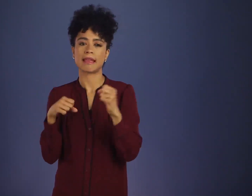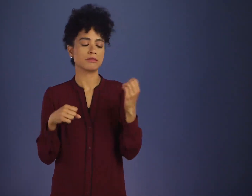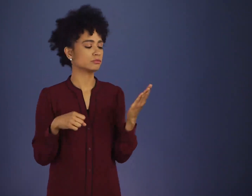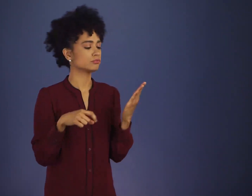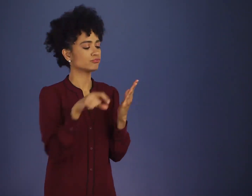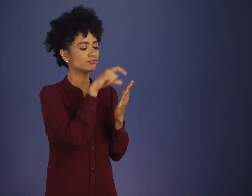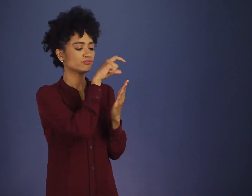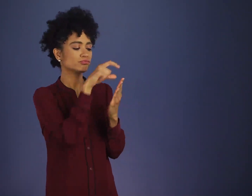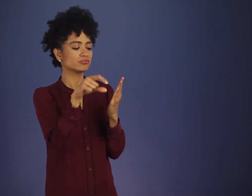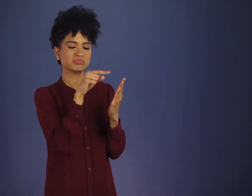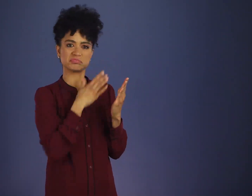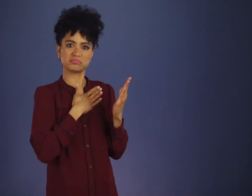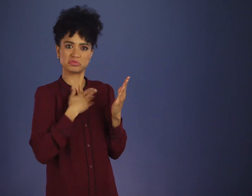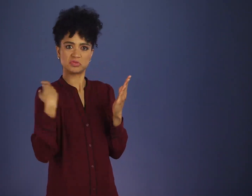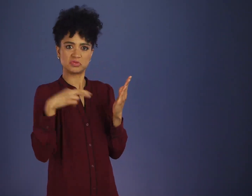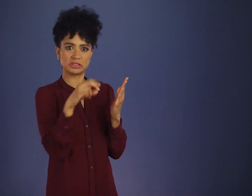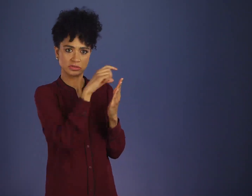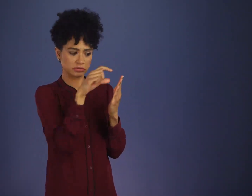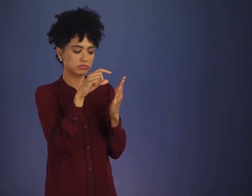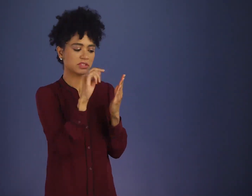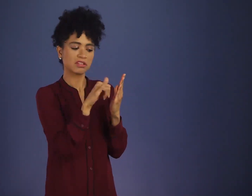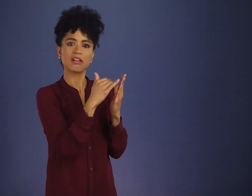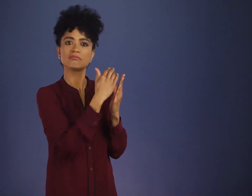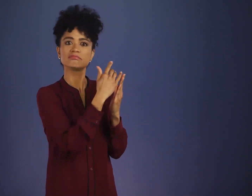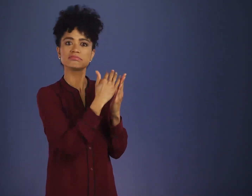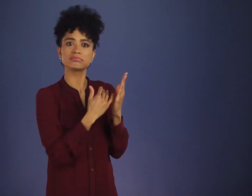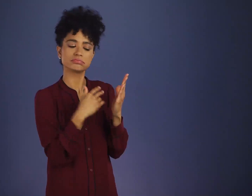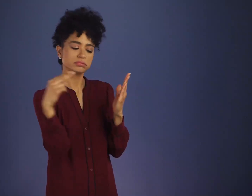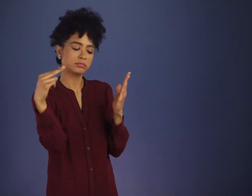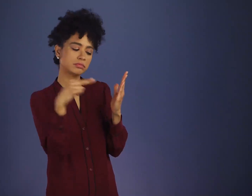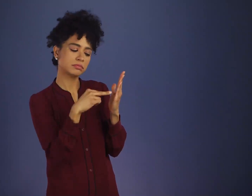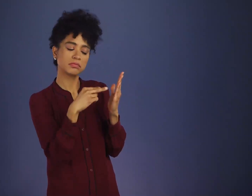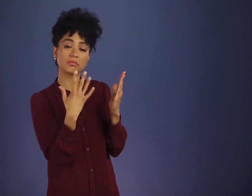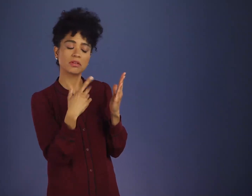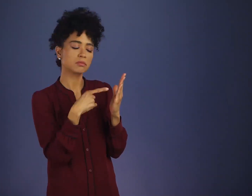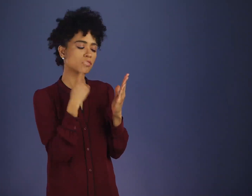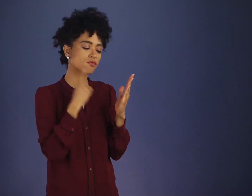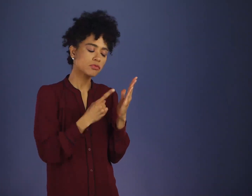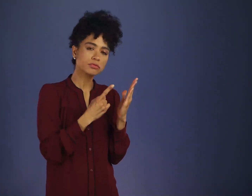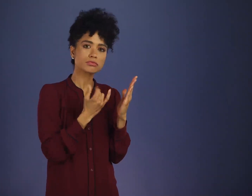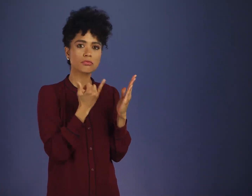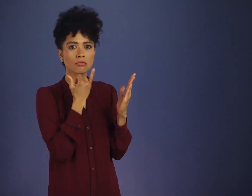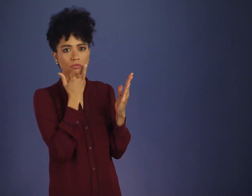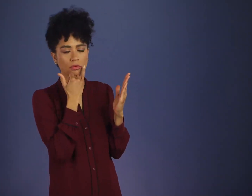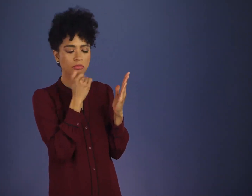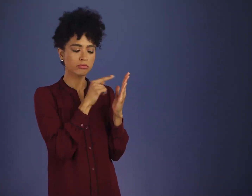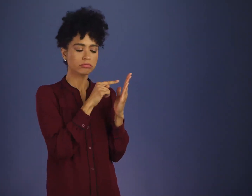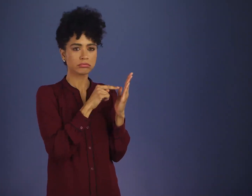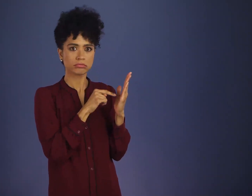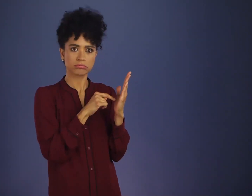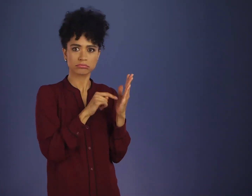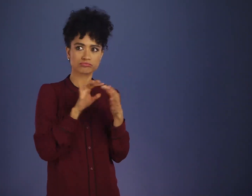To those having religious training, such a list would set forth serious violations of moral principles.